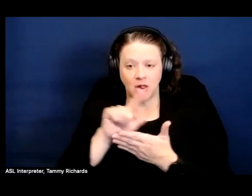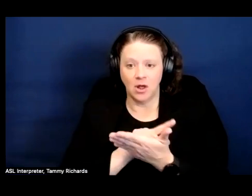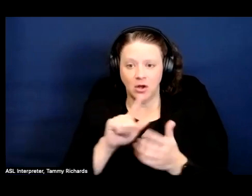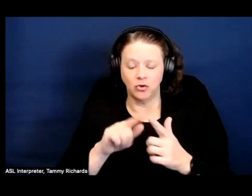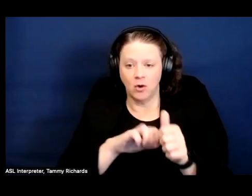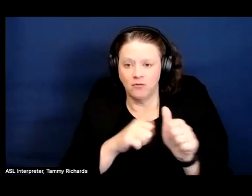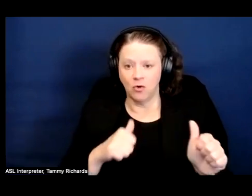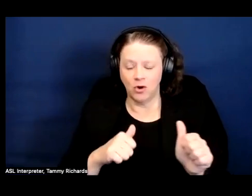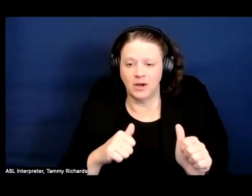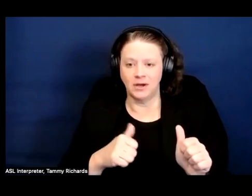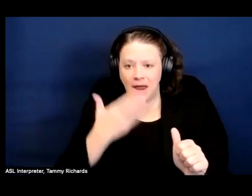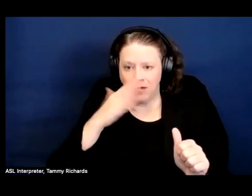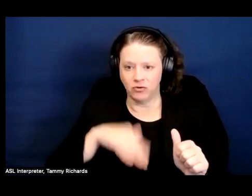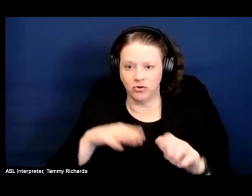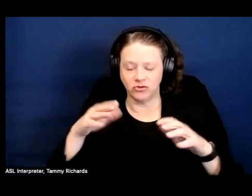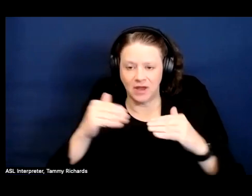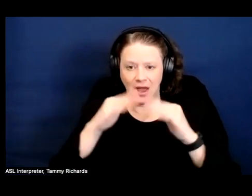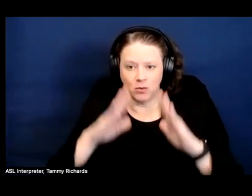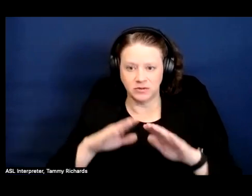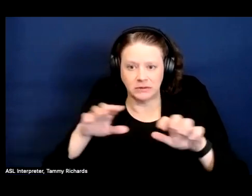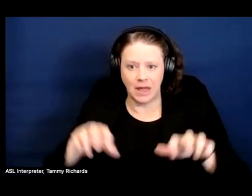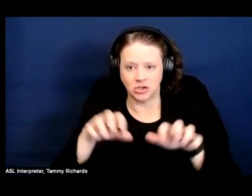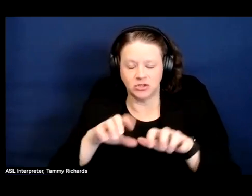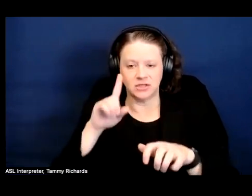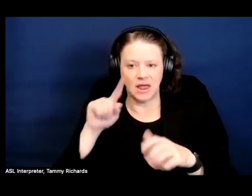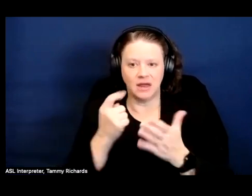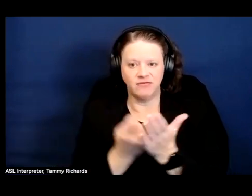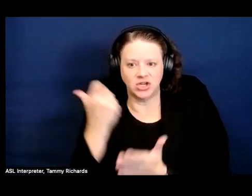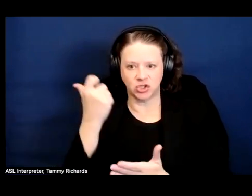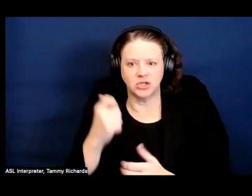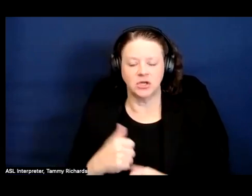So we see that violation happening a lot, even now,